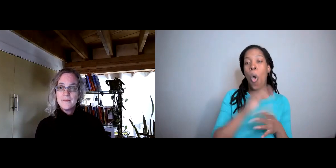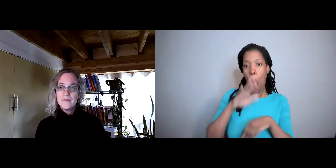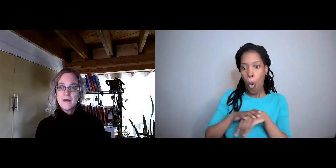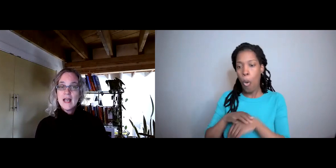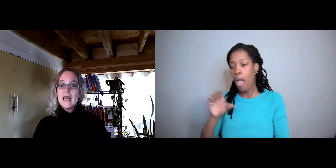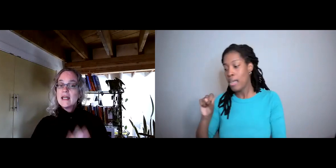In the coming months, we'll also do a webinar about the effect of self-employment income on SSDI.